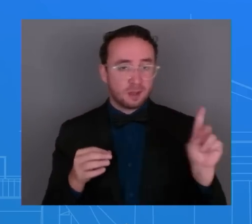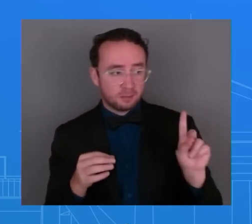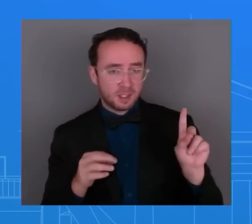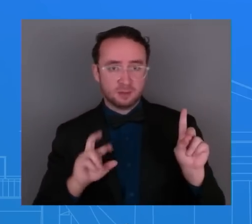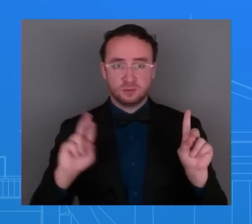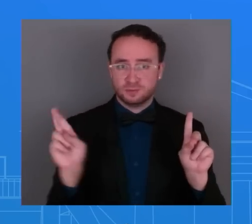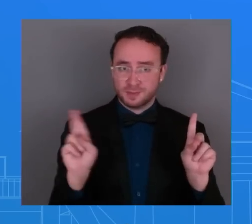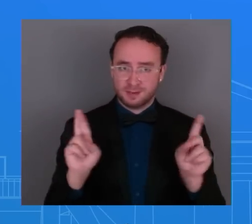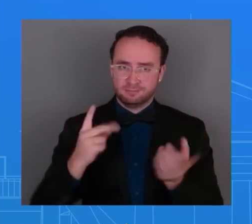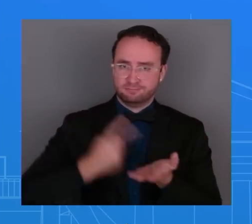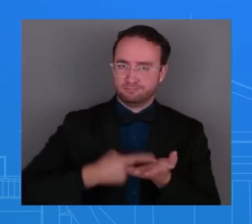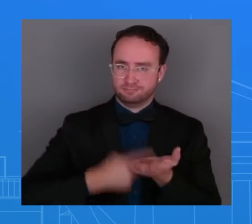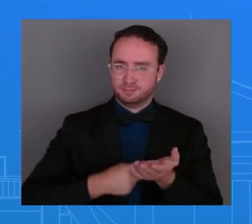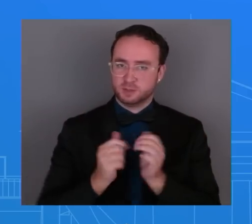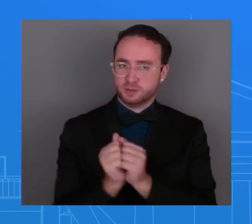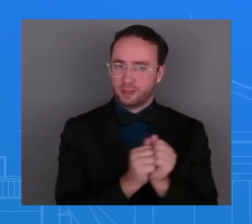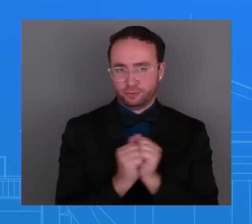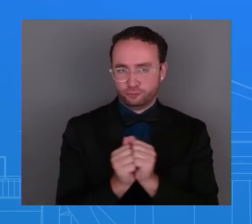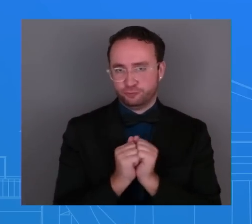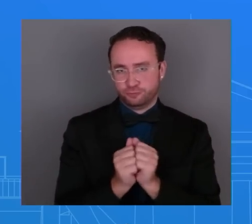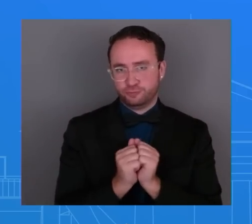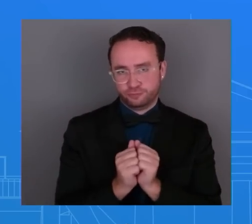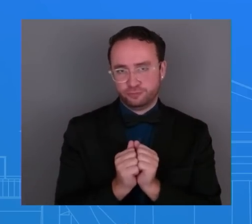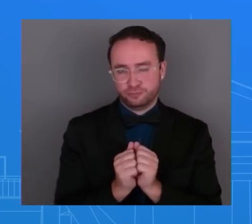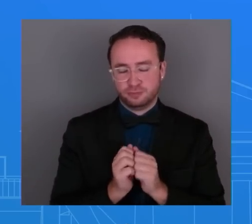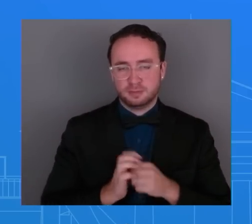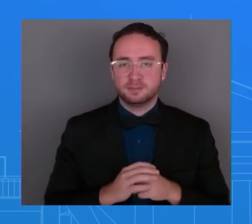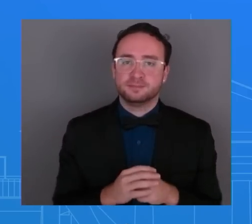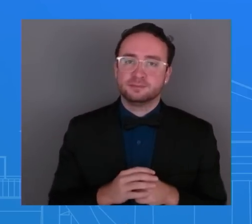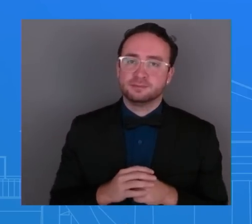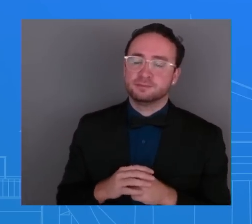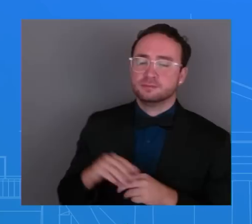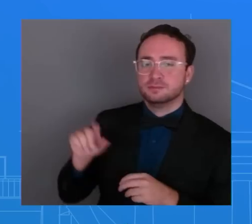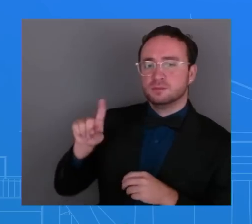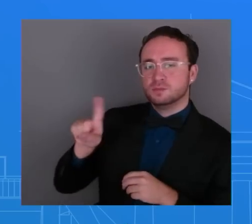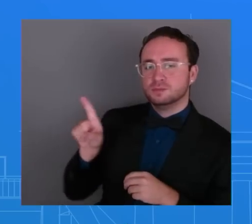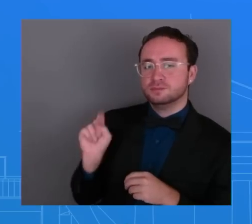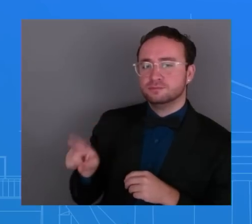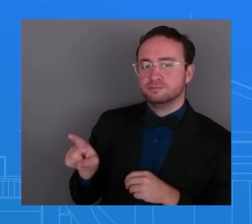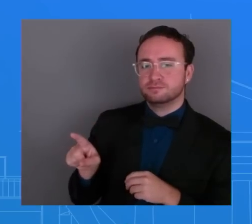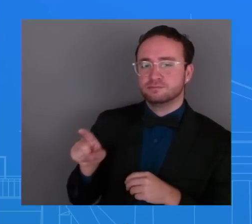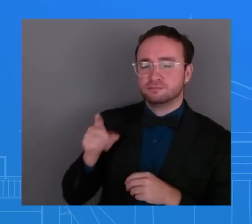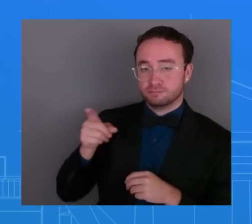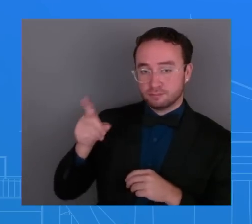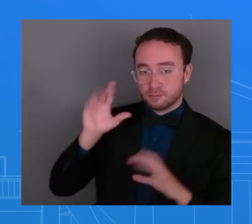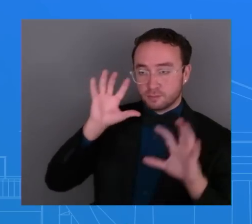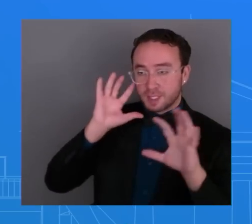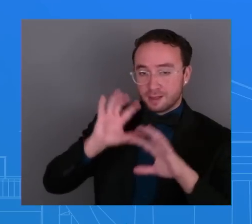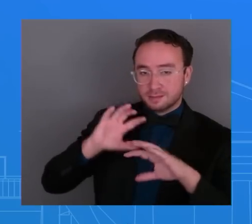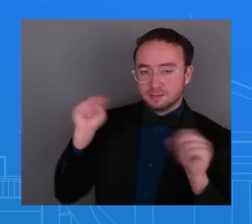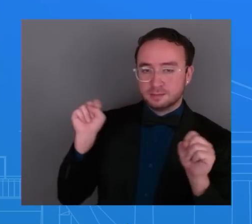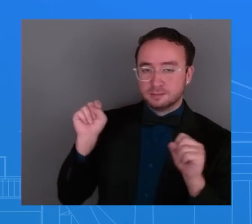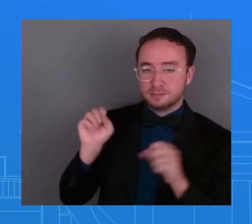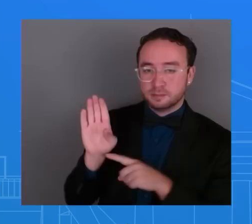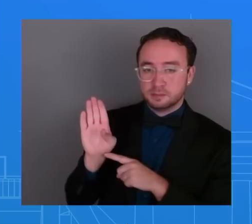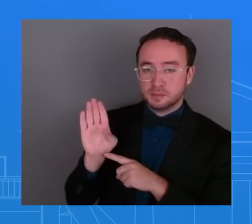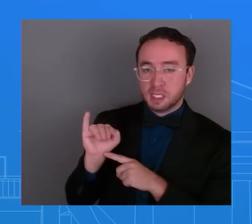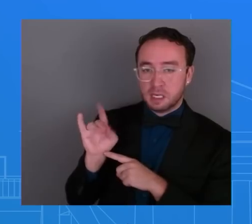now before Congress comes back, looking for allies in Congress or otherwise taking any concrete steps? Ms. Jean-Pierre: So, nothing to read out.